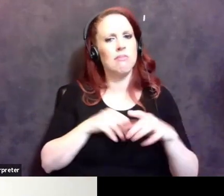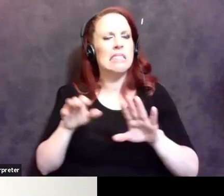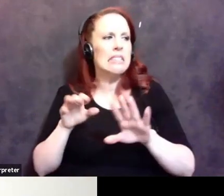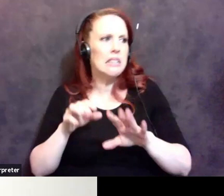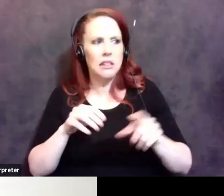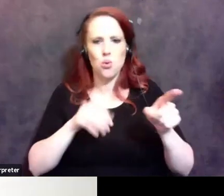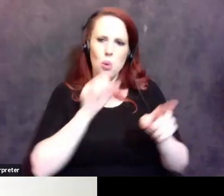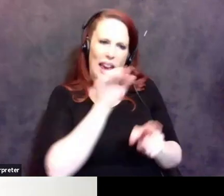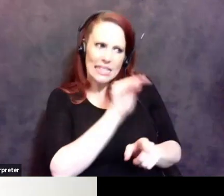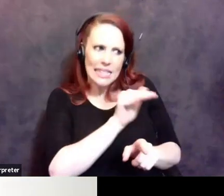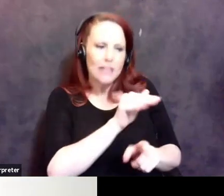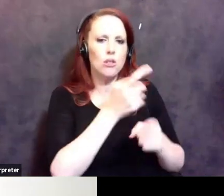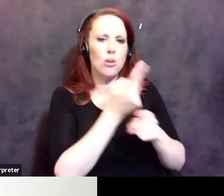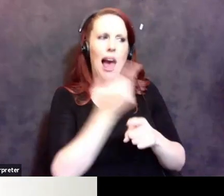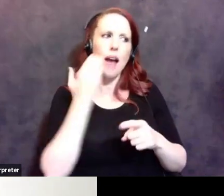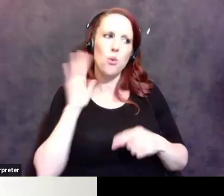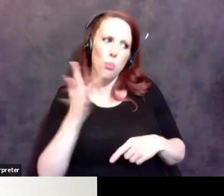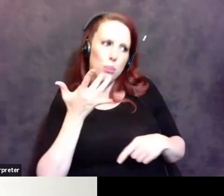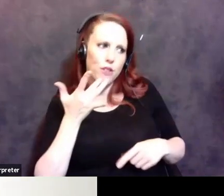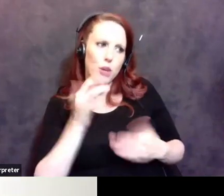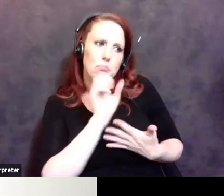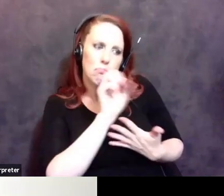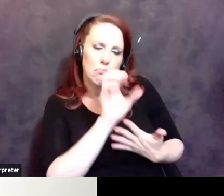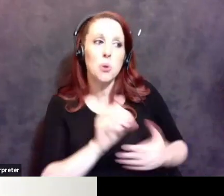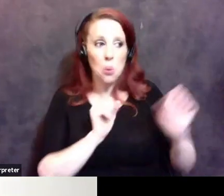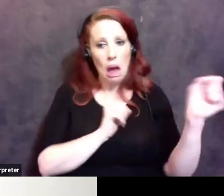know that this person likes to be called this. You can ask them yourself but here is what